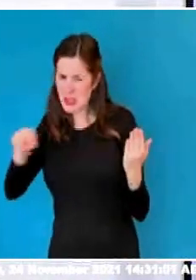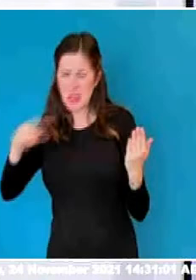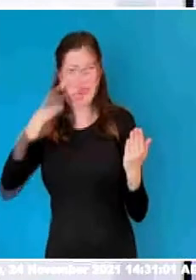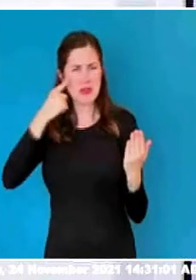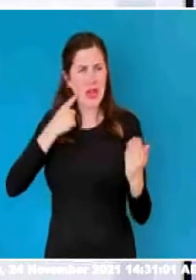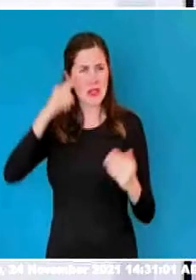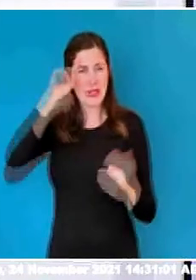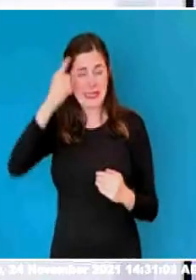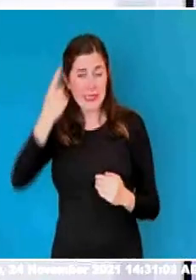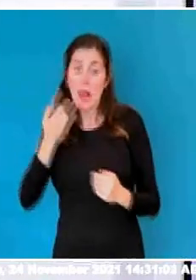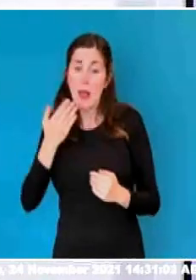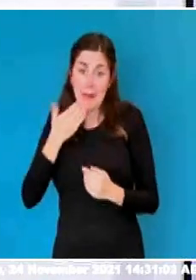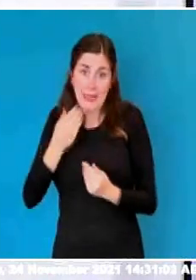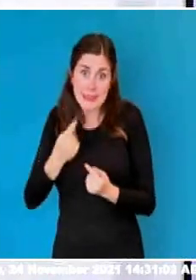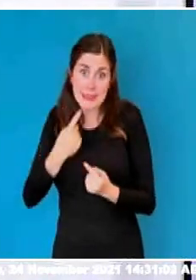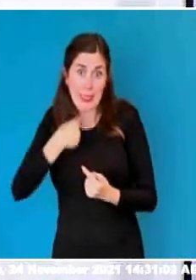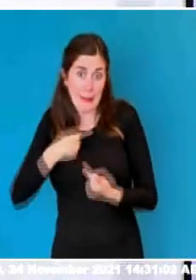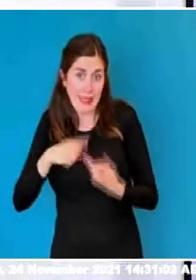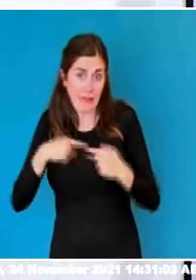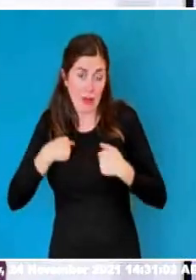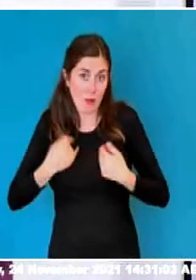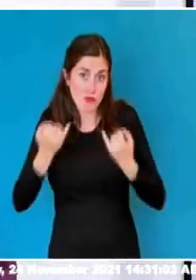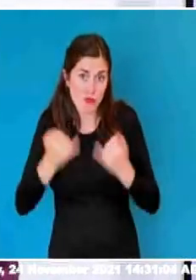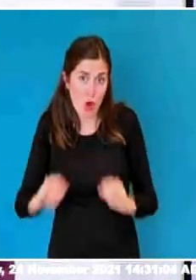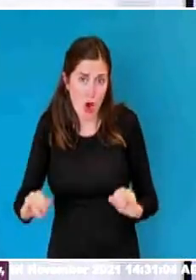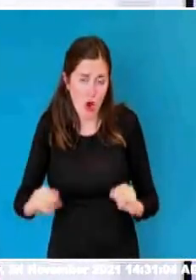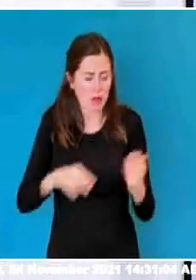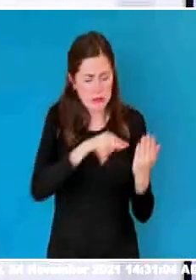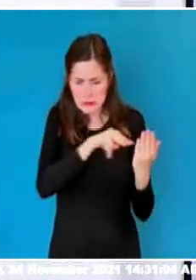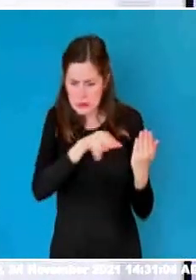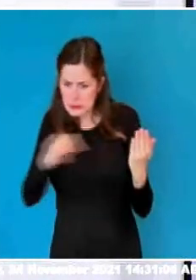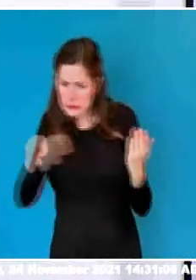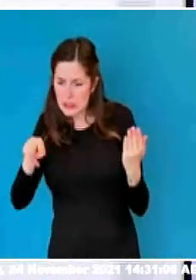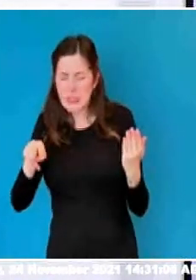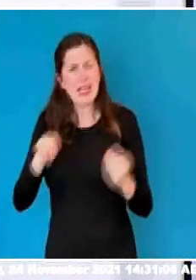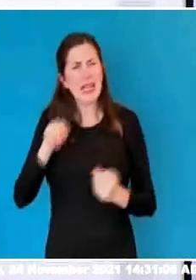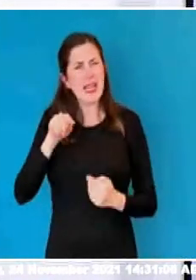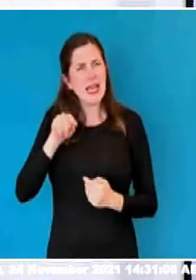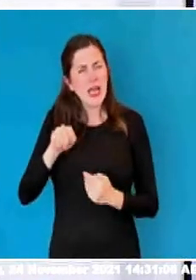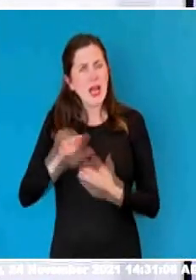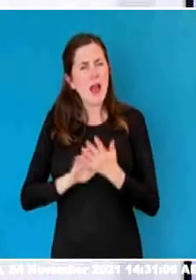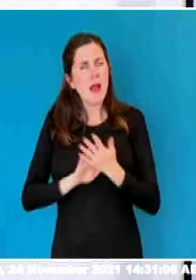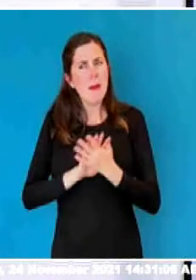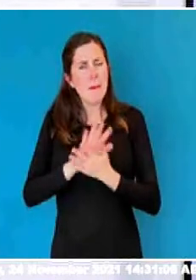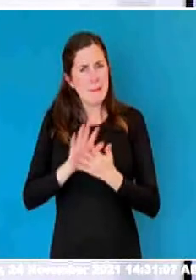understanding what you are saying, is that if it came to a choice between managing work